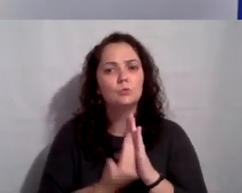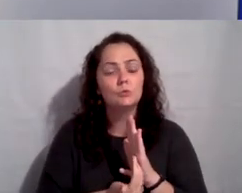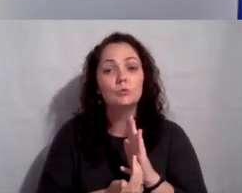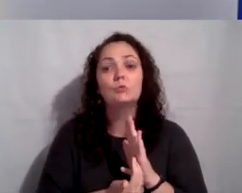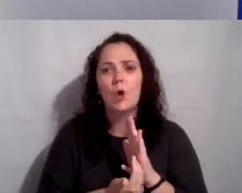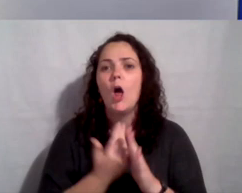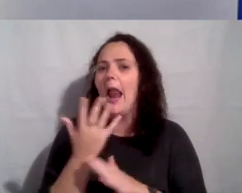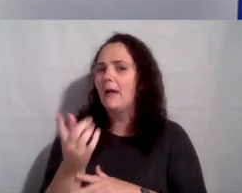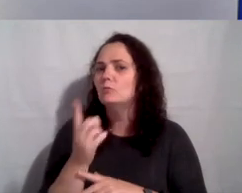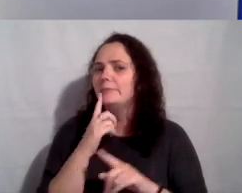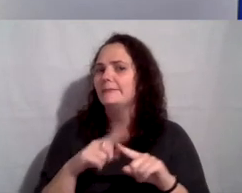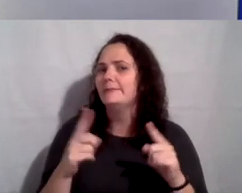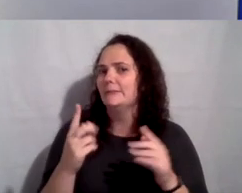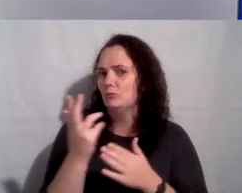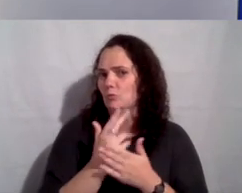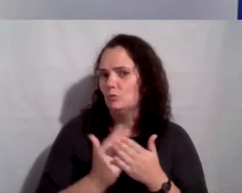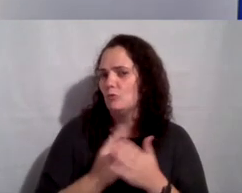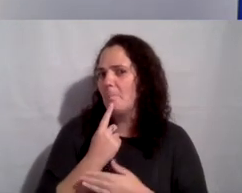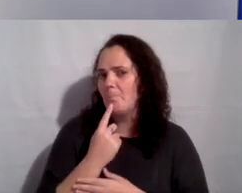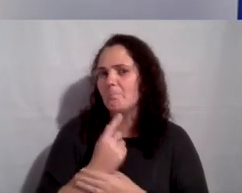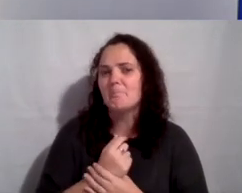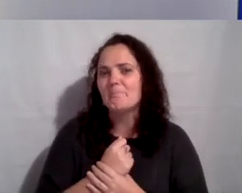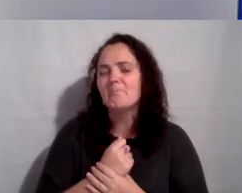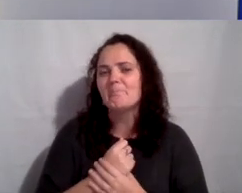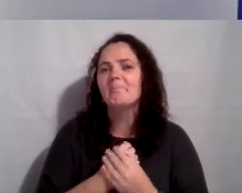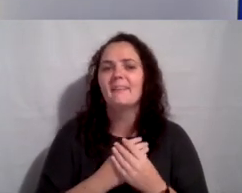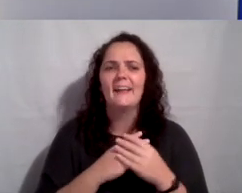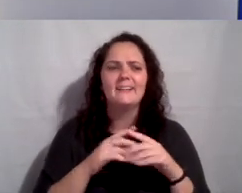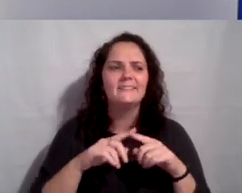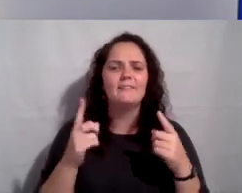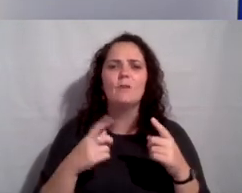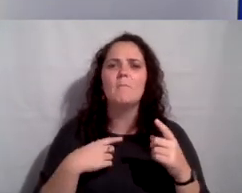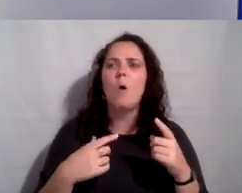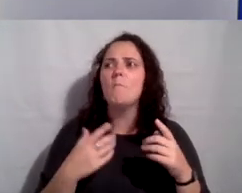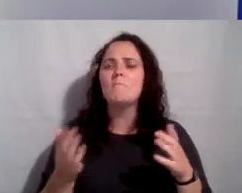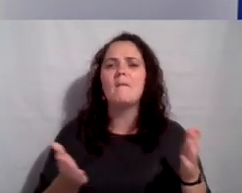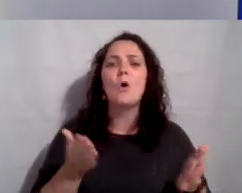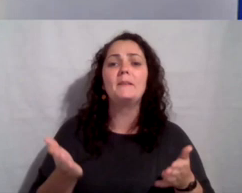So next week we'll be doing some very different things in terms of life drawing, some very different things that bring in performance elements